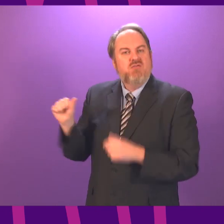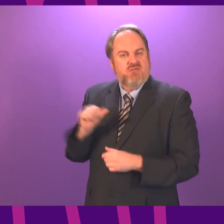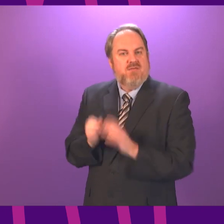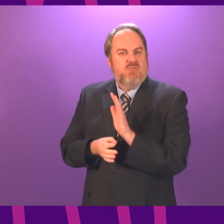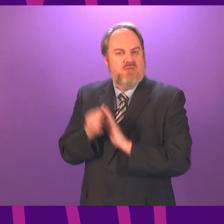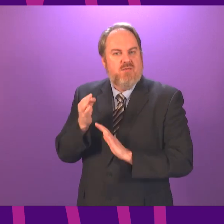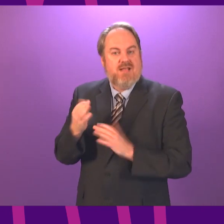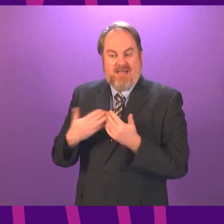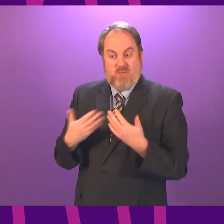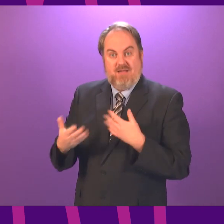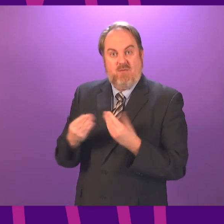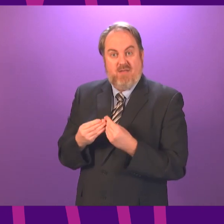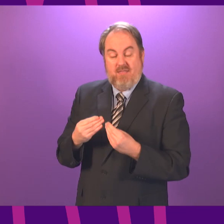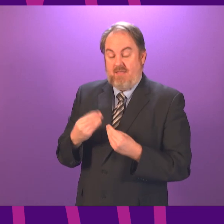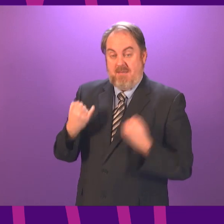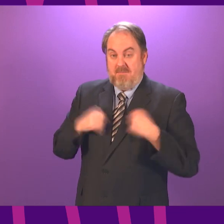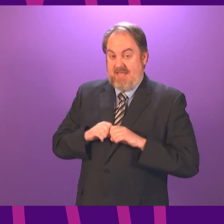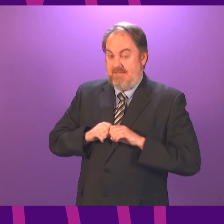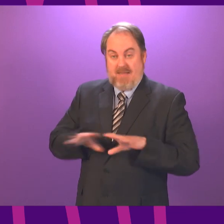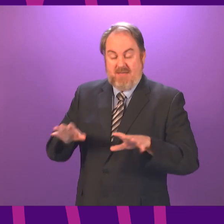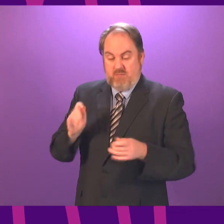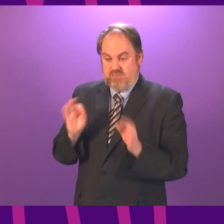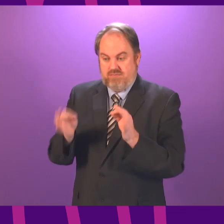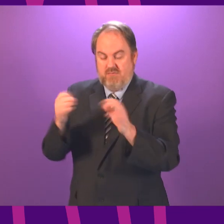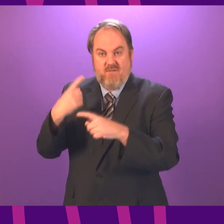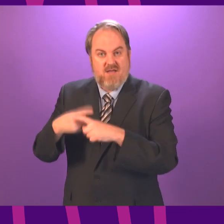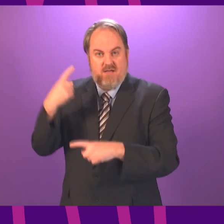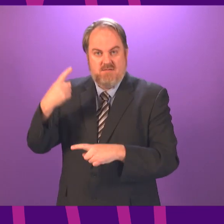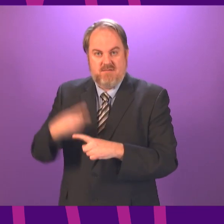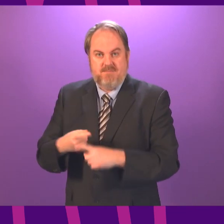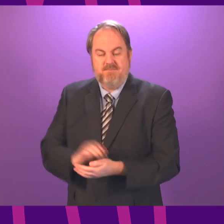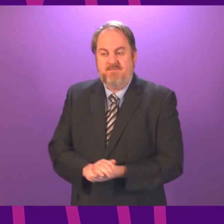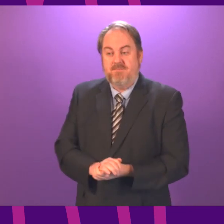pandemic”. Ruth Davidson: It was no surprise that the First Minister